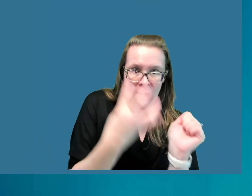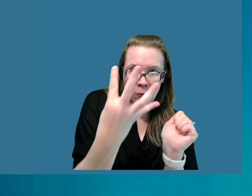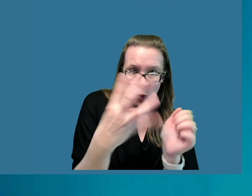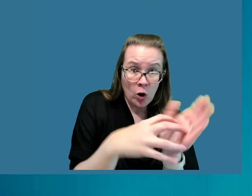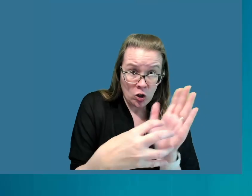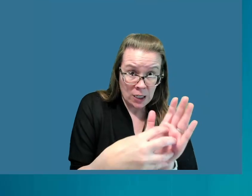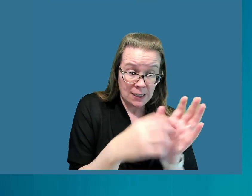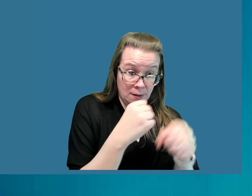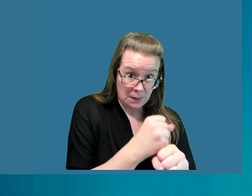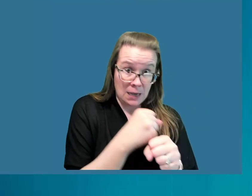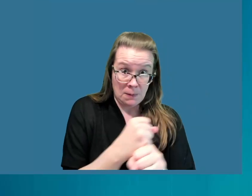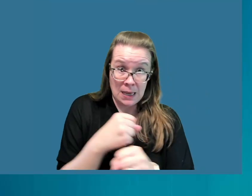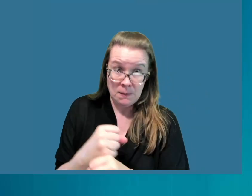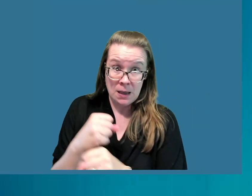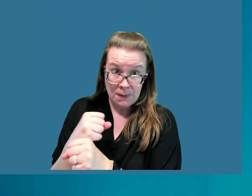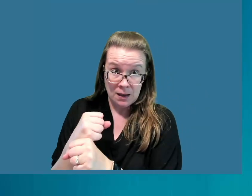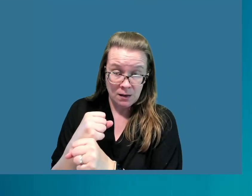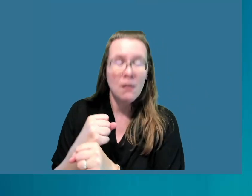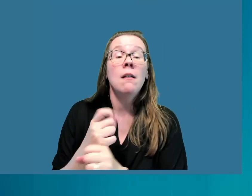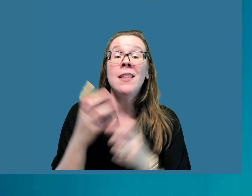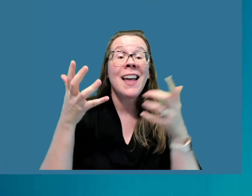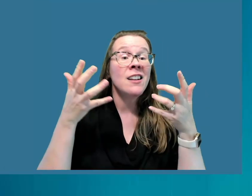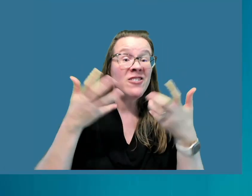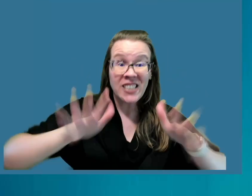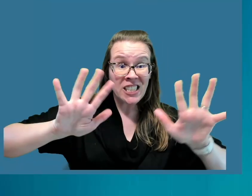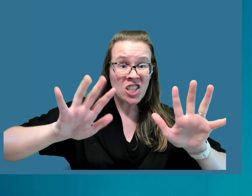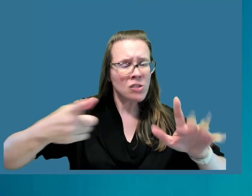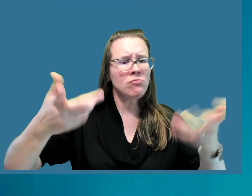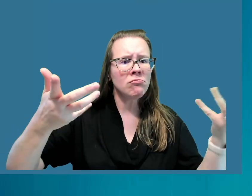certain way. And what I tend to do with kids is, I ask them to make four cookies with me. And I teach